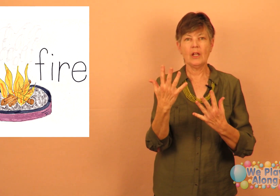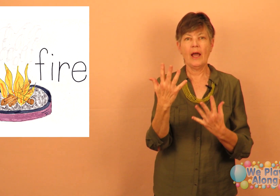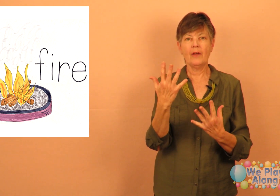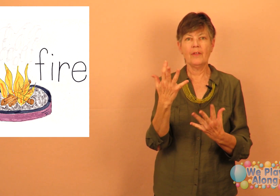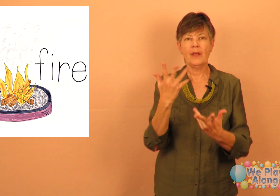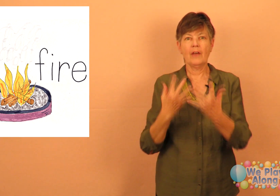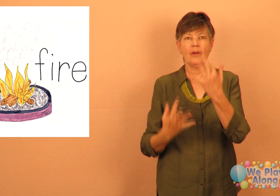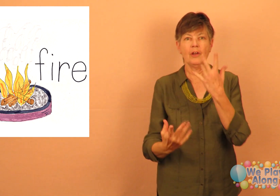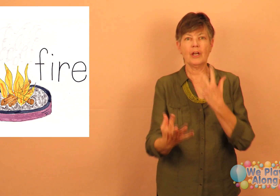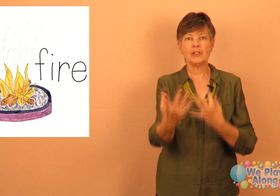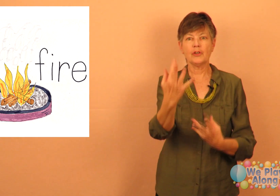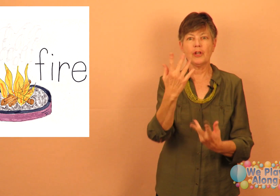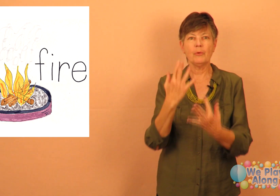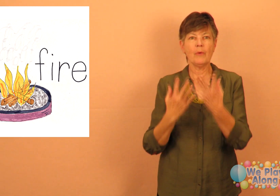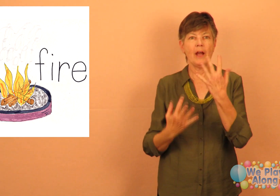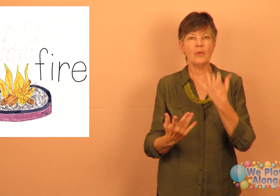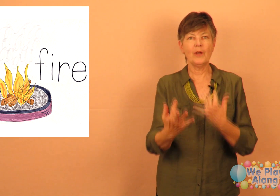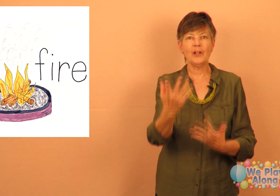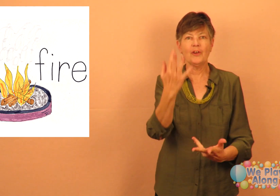little higher than the other and you're gonna circle them around and wiggle your